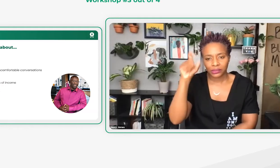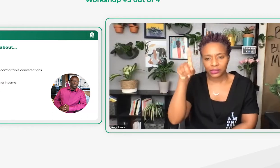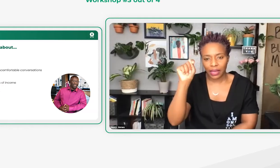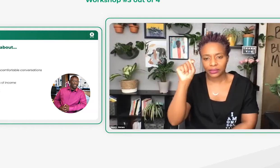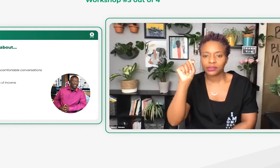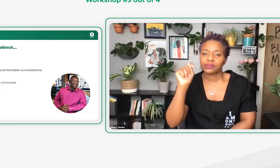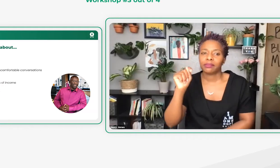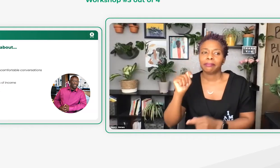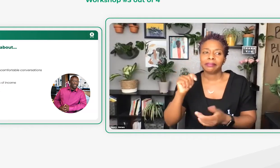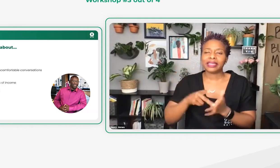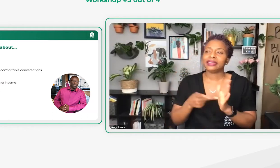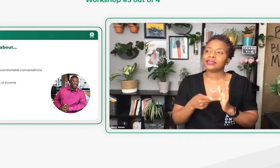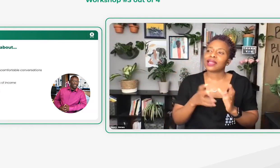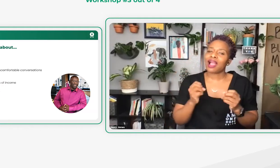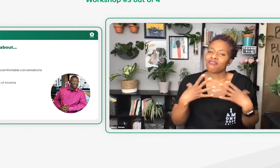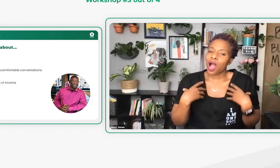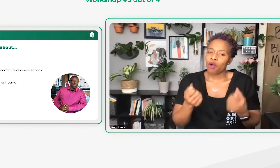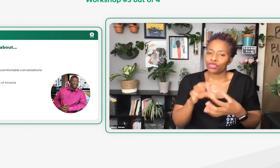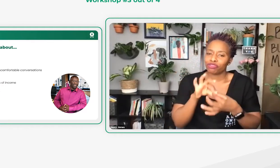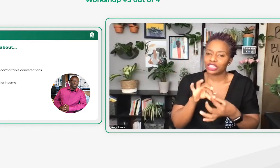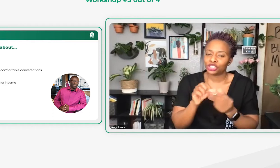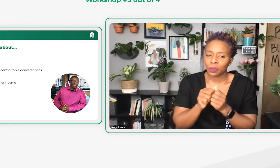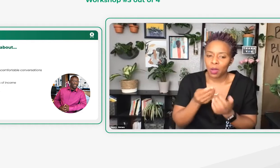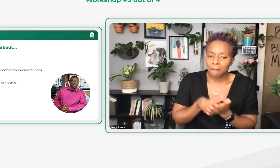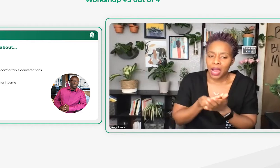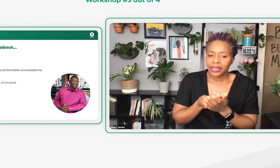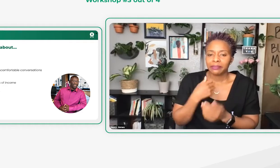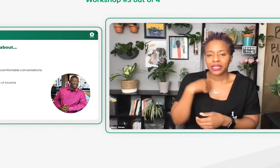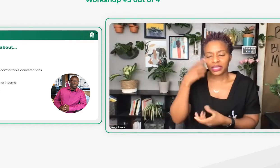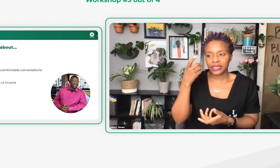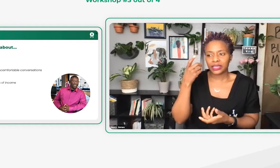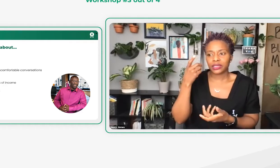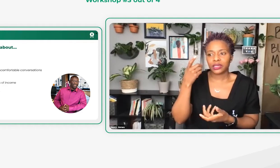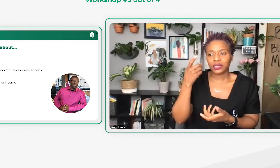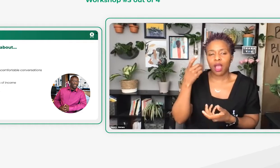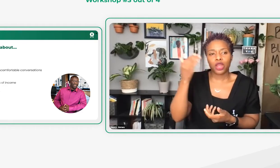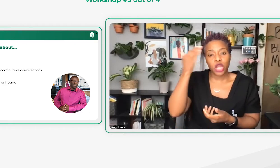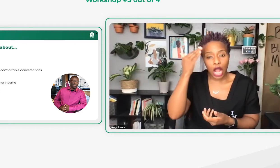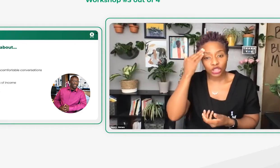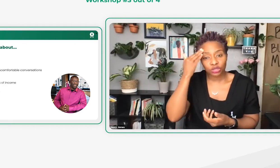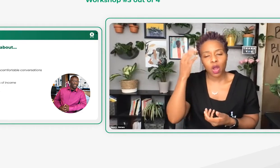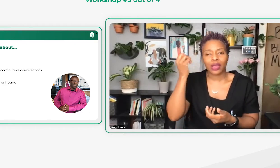Shifting our mindset, which means having health relationships with money,